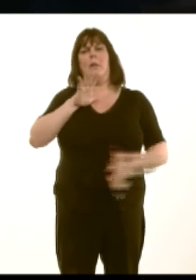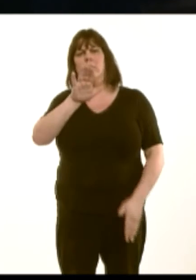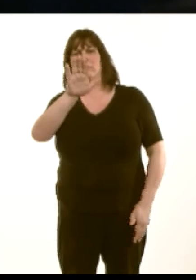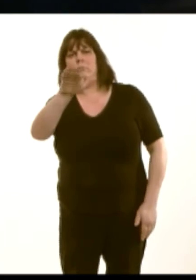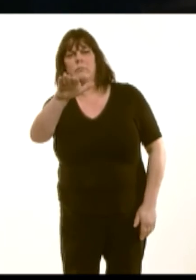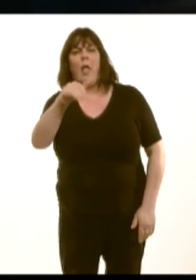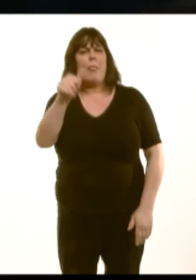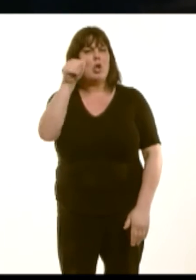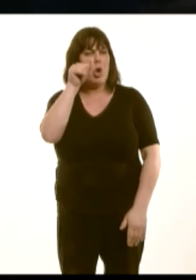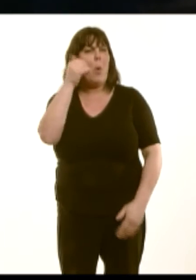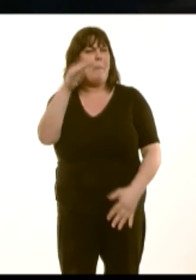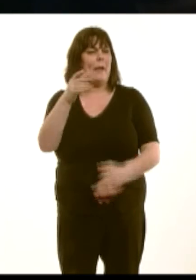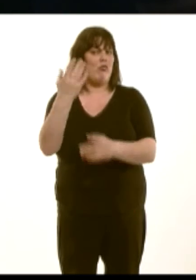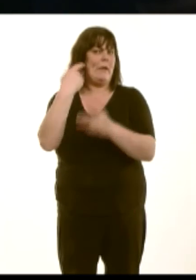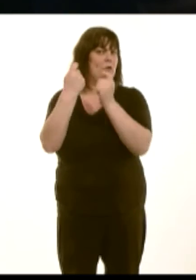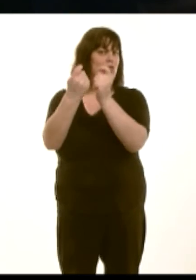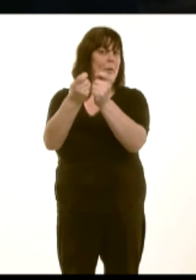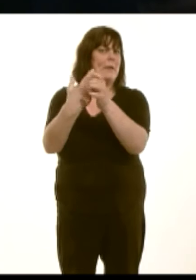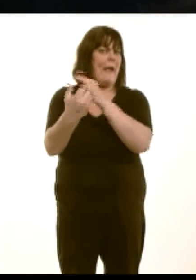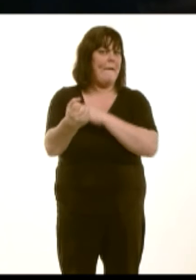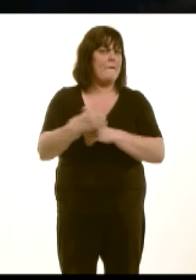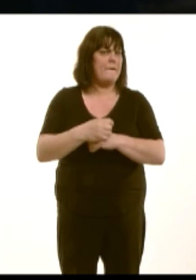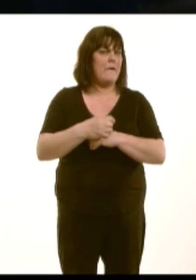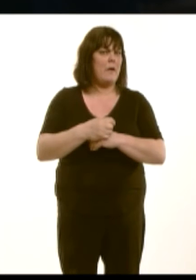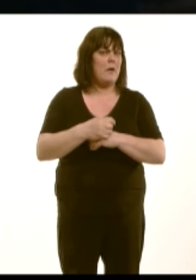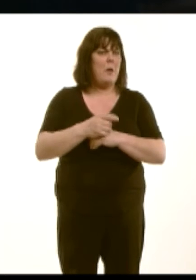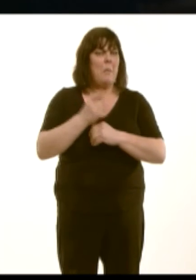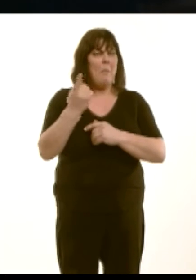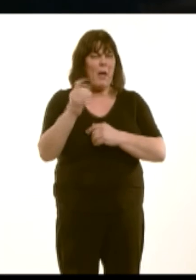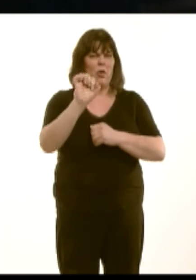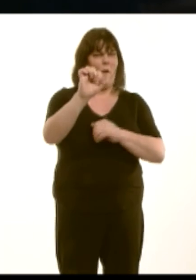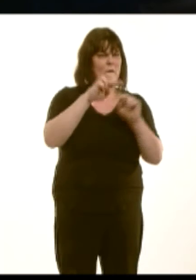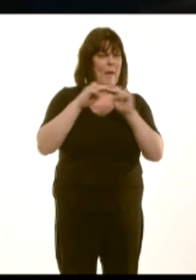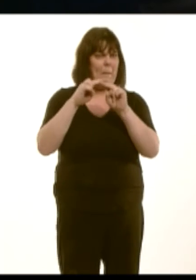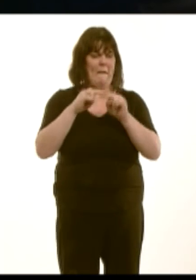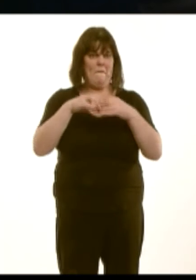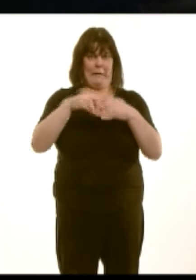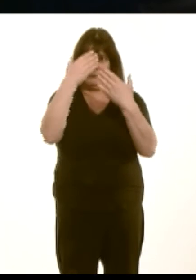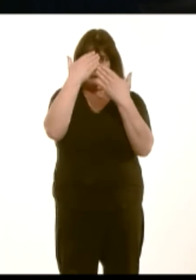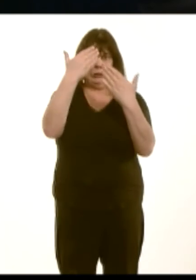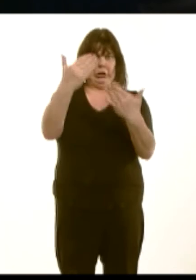of the treatment she had recently been receiving, even when her closest friends and family had not been aware of that.